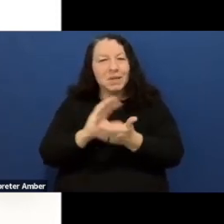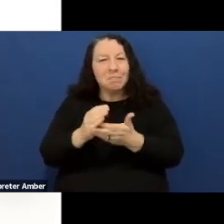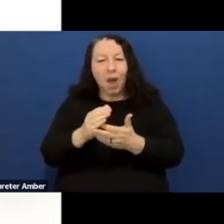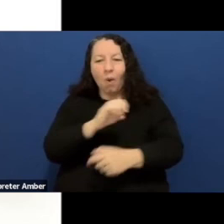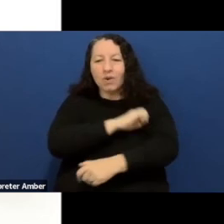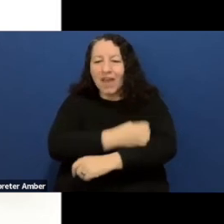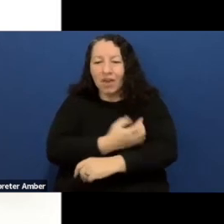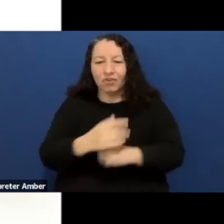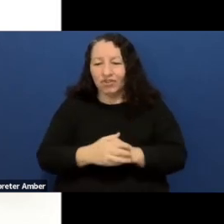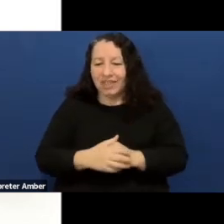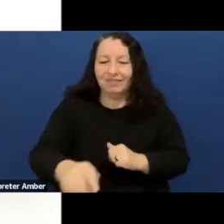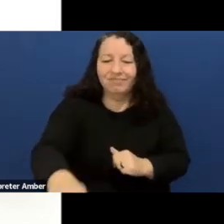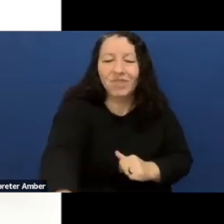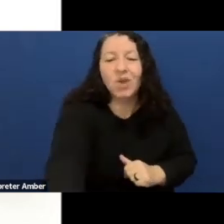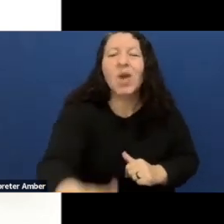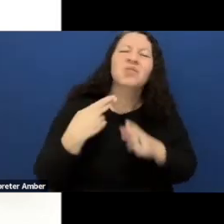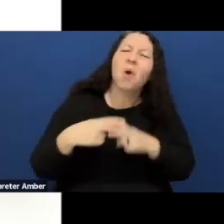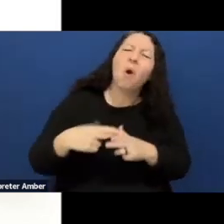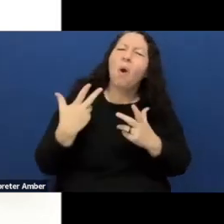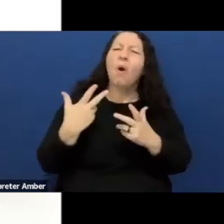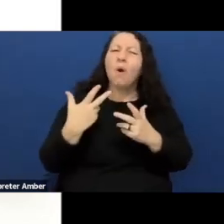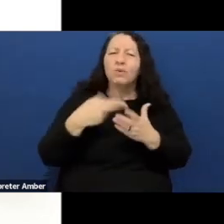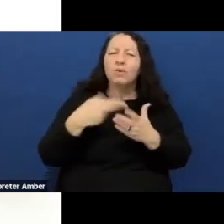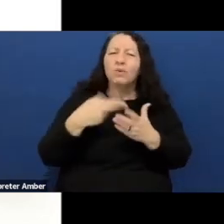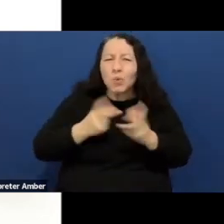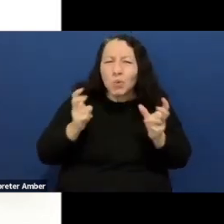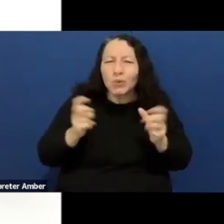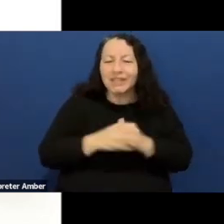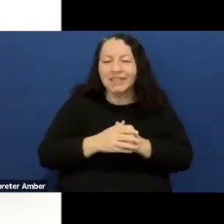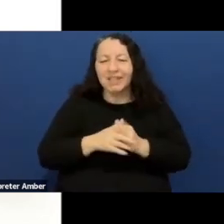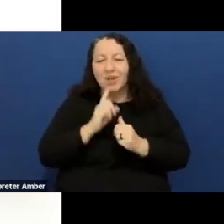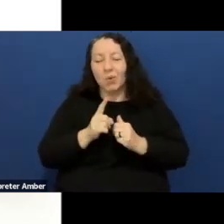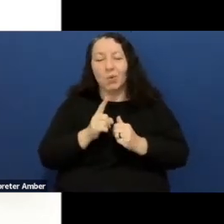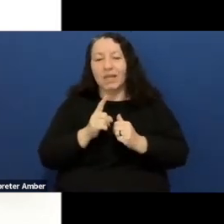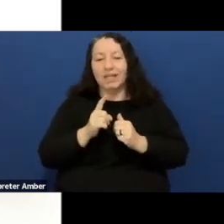your teeth each use up a valuable amount of your limited energy, or your spoons. That